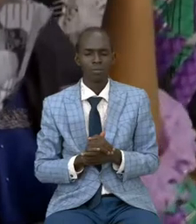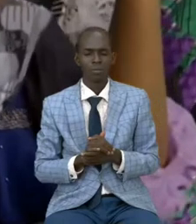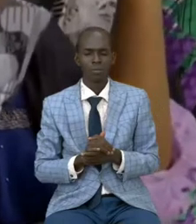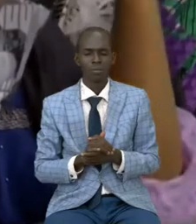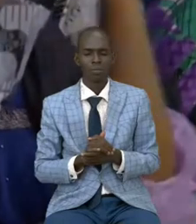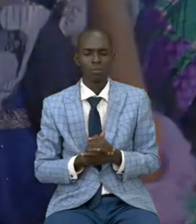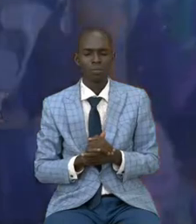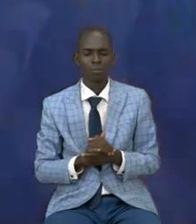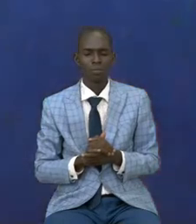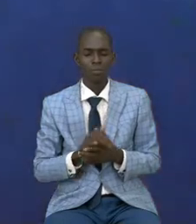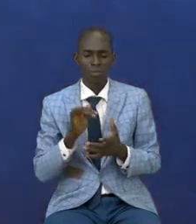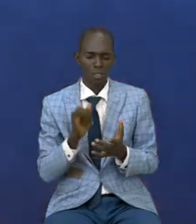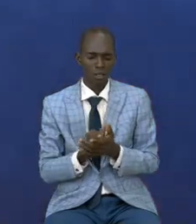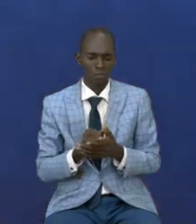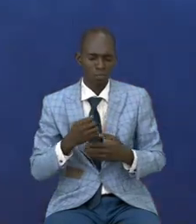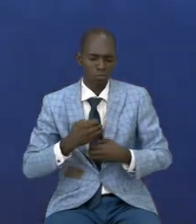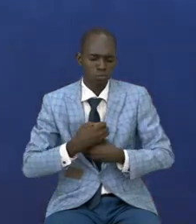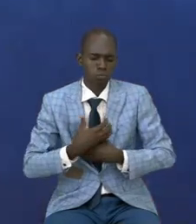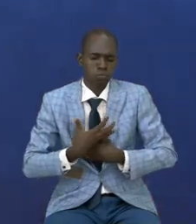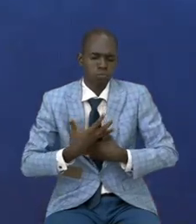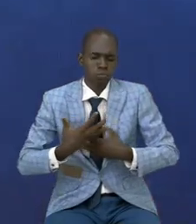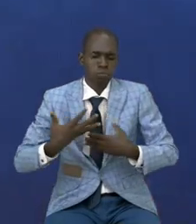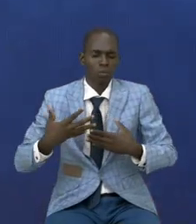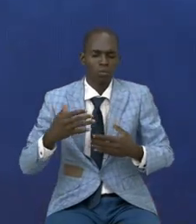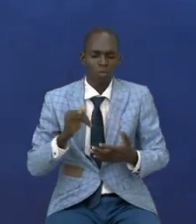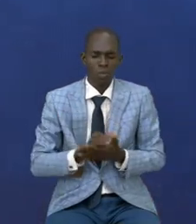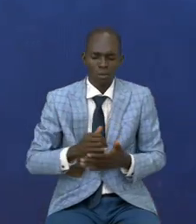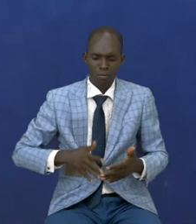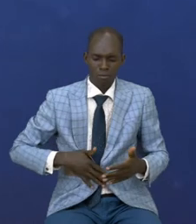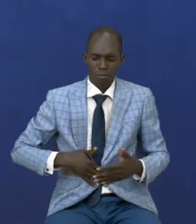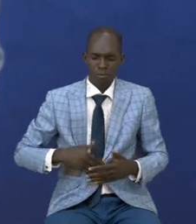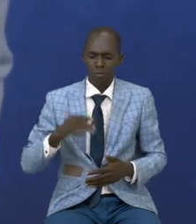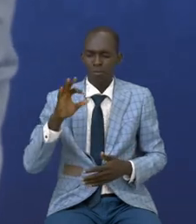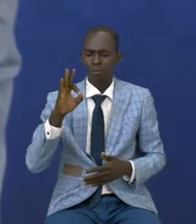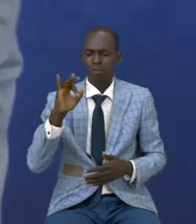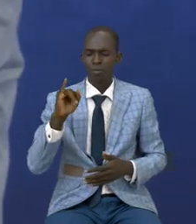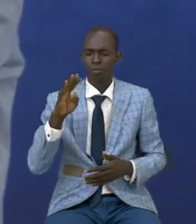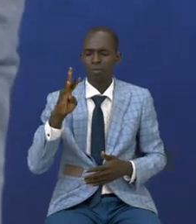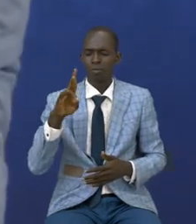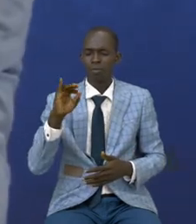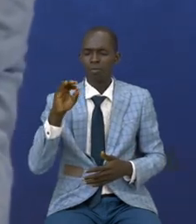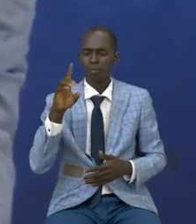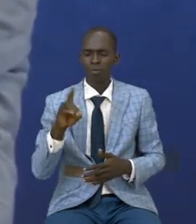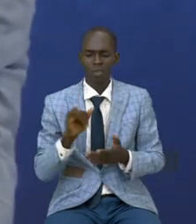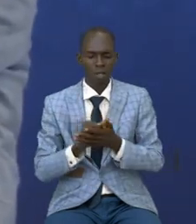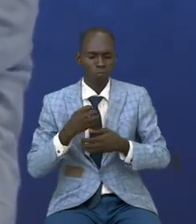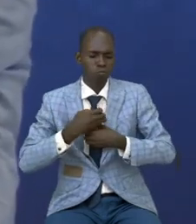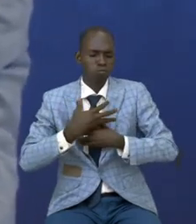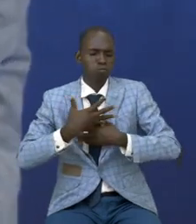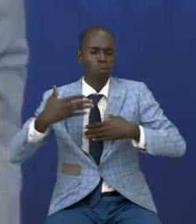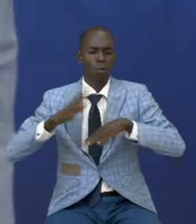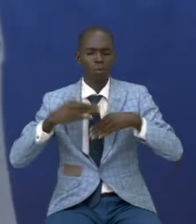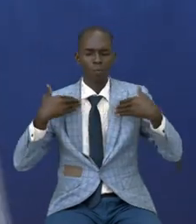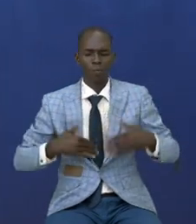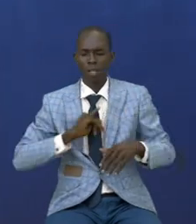that tumor the fire bridge and that swelling i command come out in jesus name